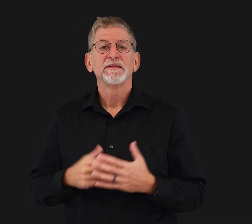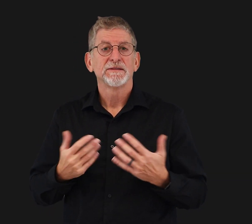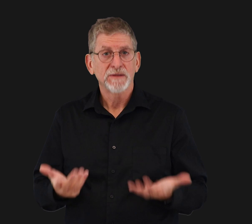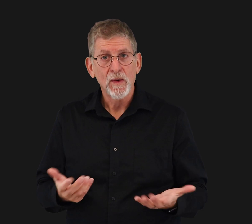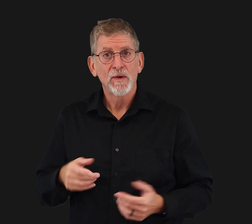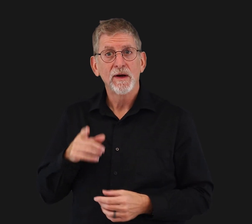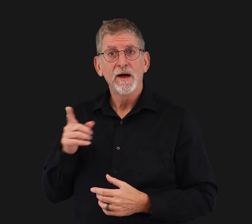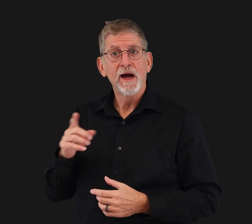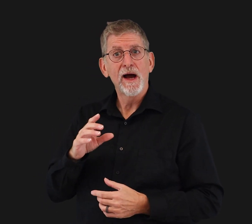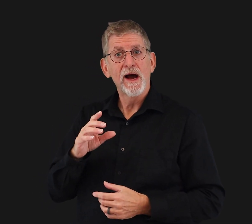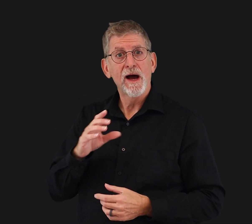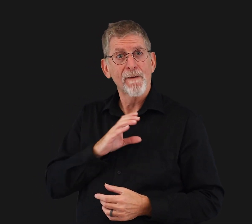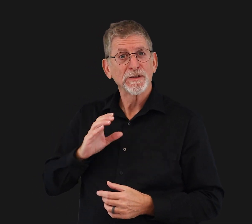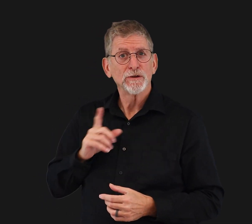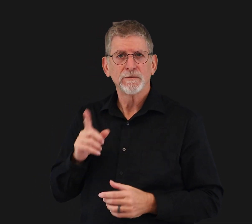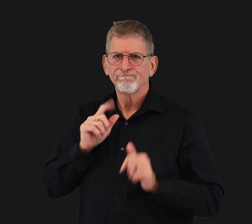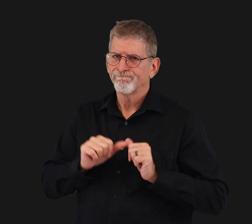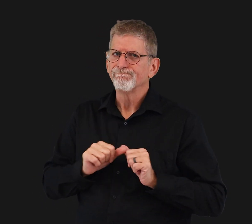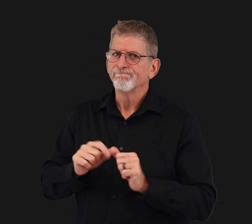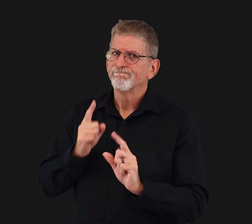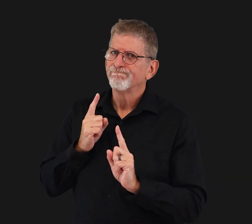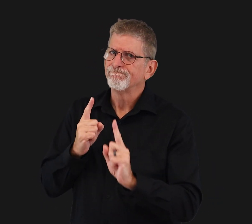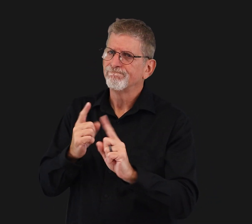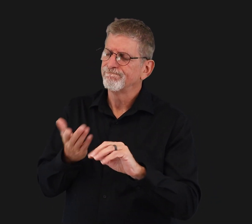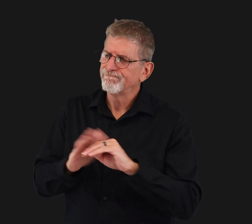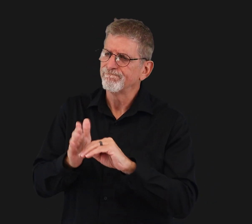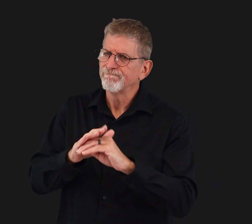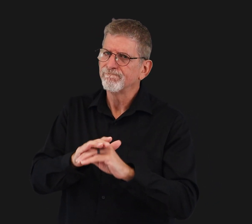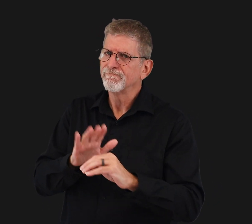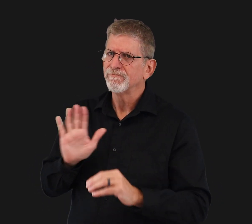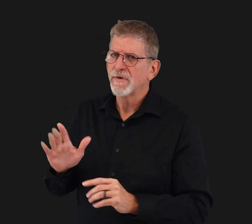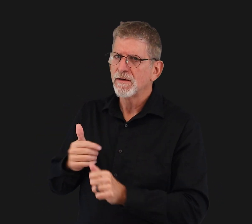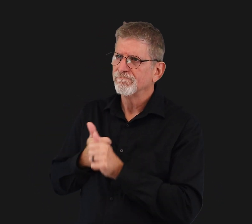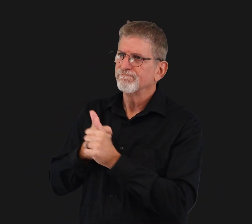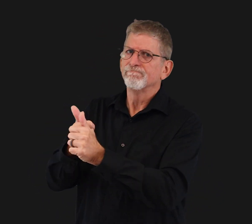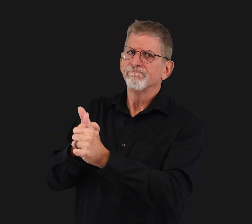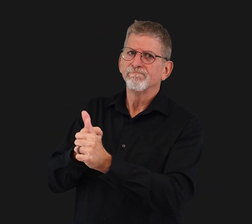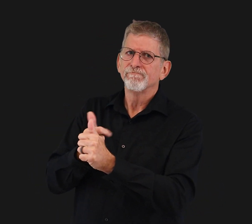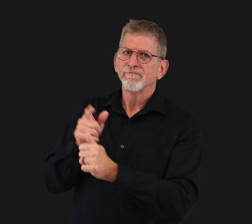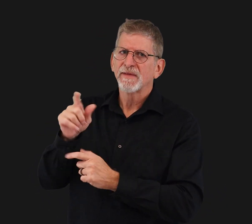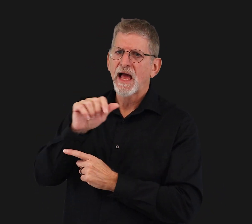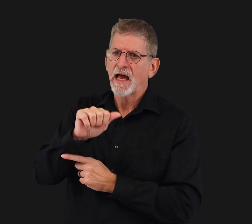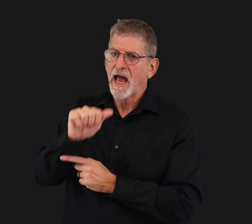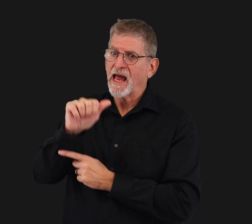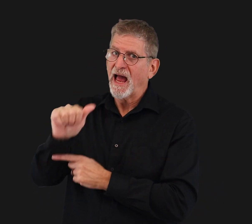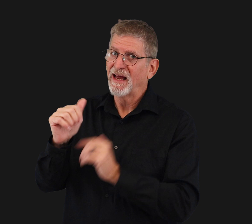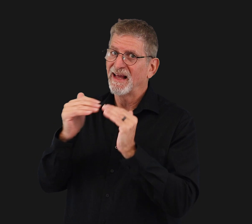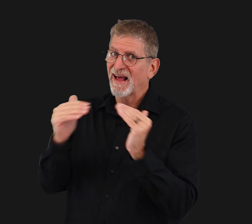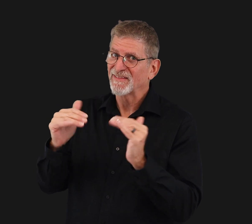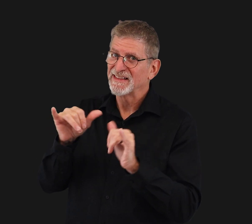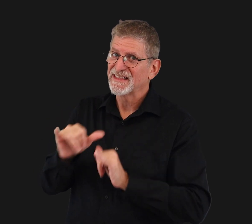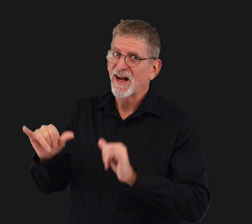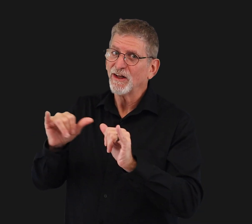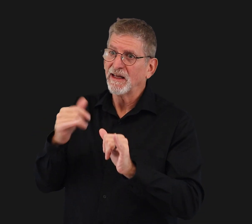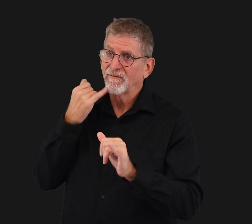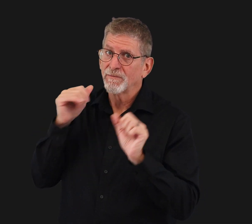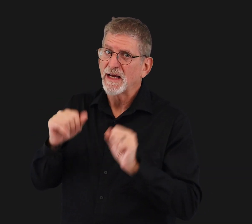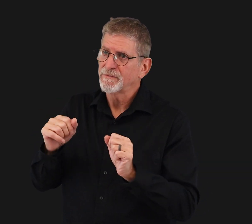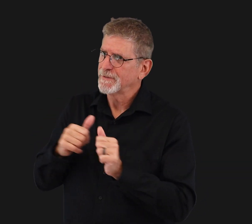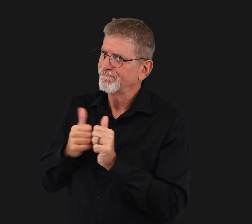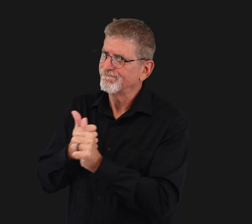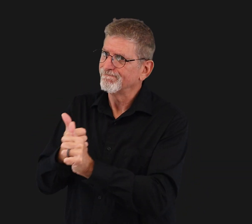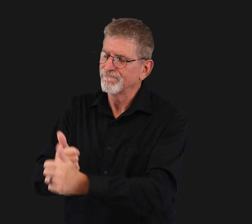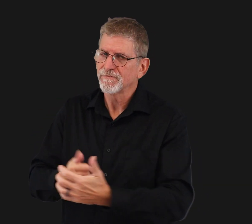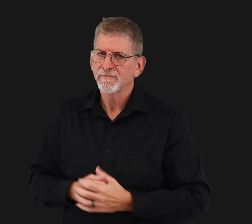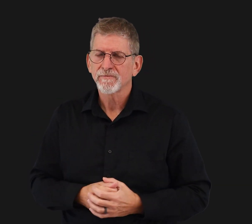• That said, the Commission will continue to aim to increase its compliance with AAA standards whenever possible.